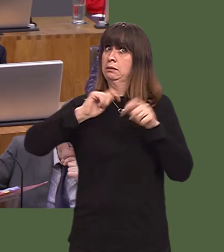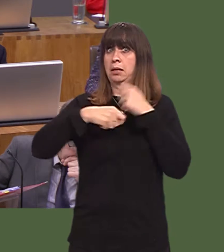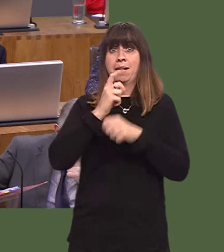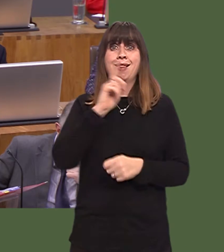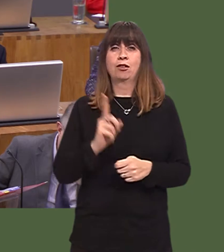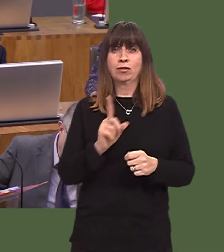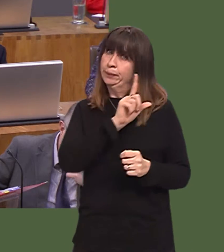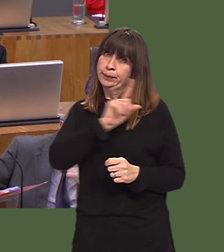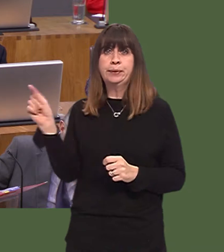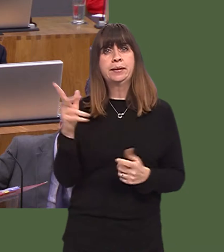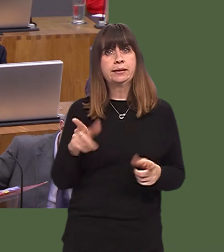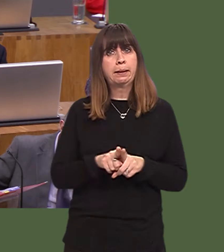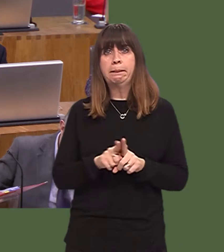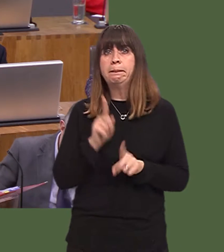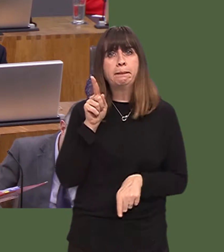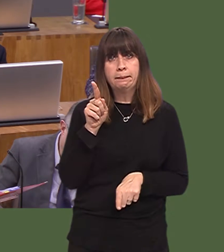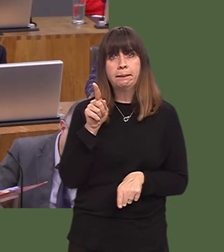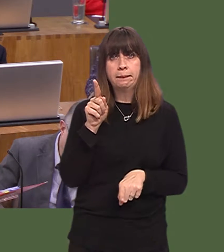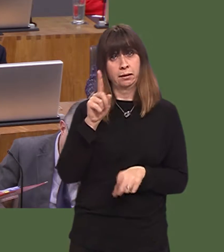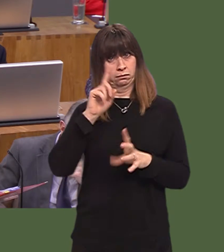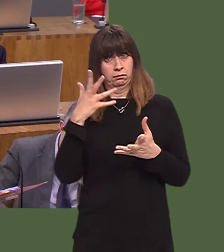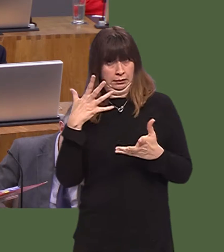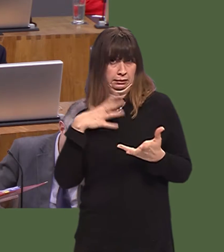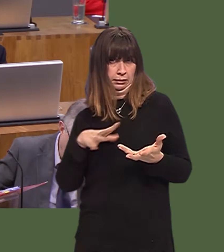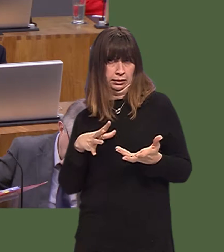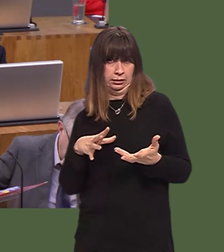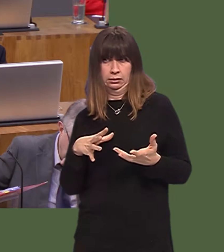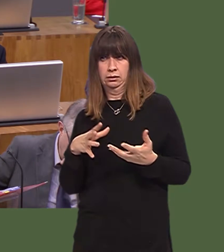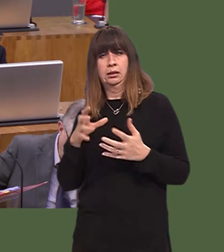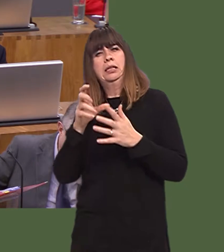Carwyn Jones: In terms of what the trains will look like in the future, at the very least theyíll be hybridsódiesel-electric.